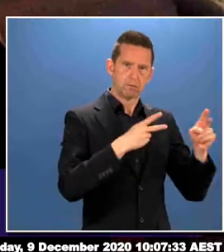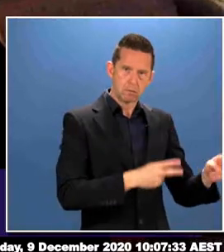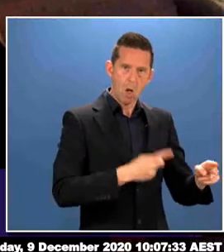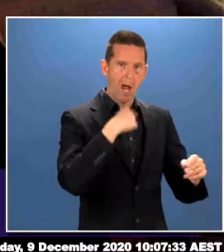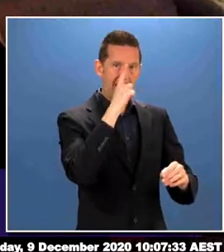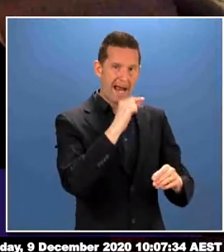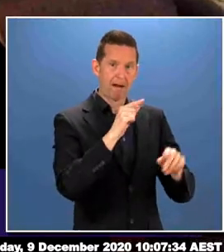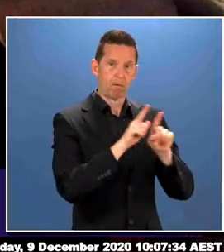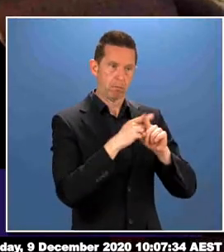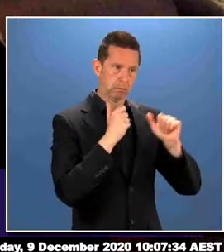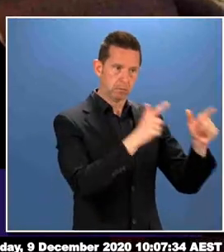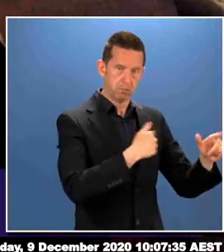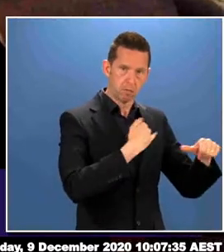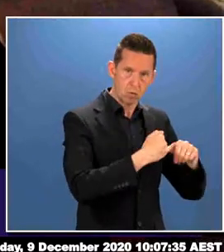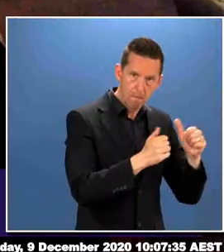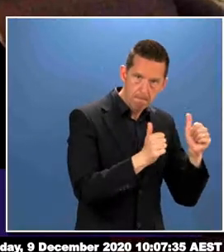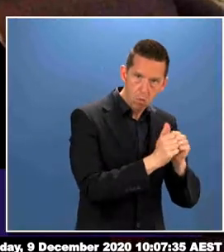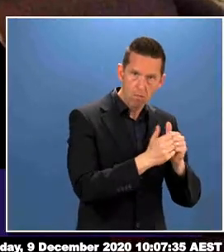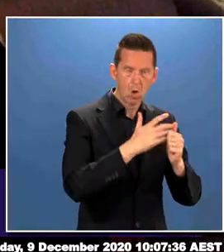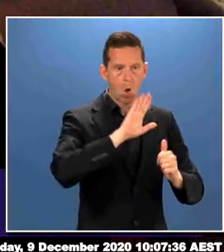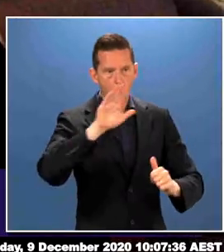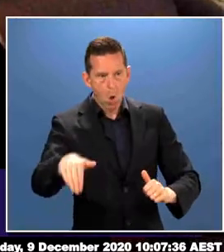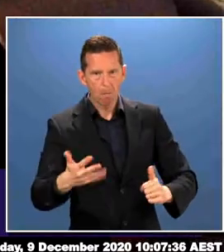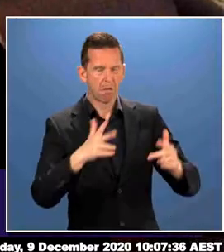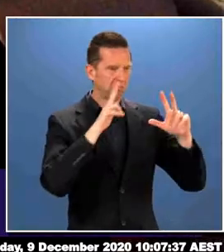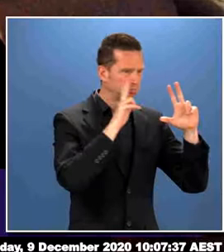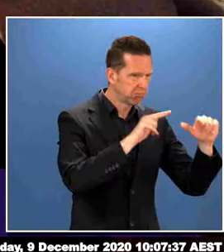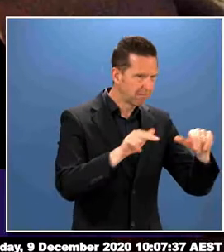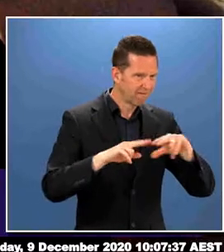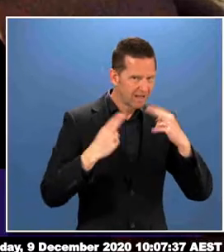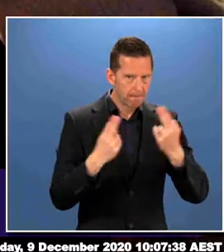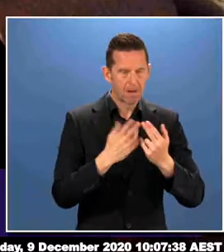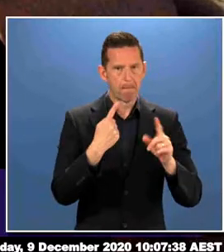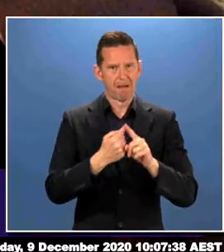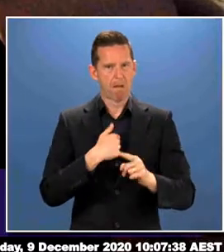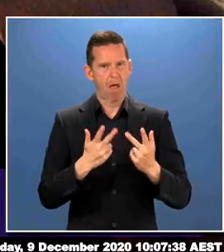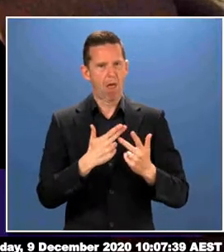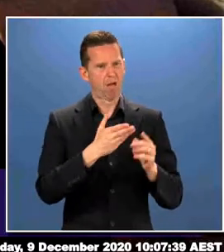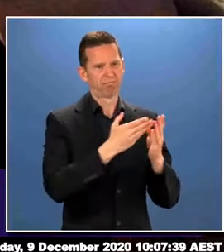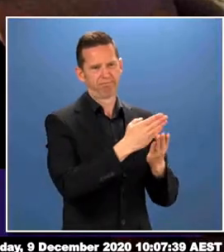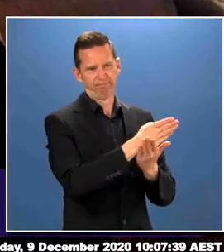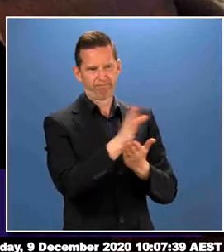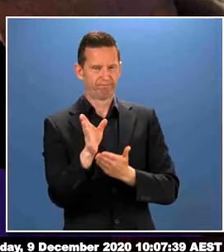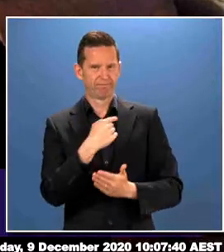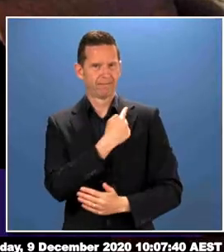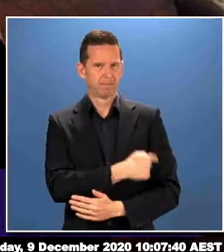responsibilities and my community responsibilities as well. Obviously involves a whole array of things as well.